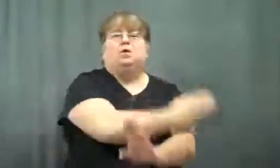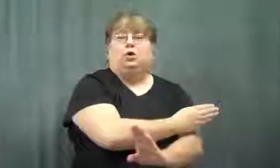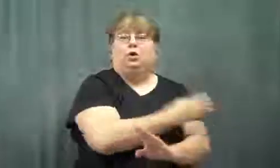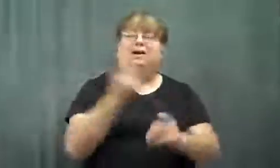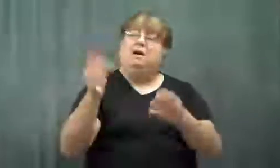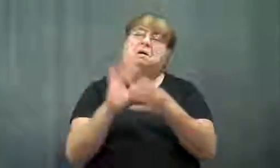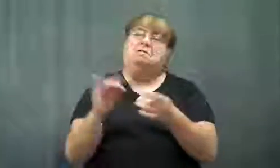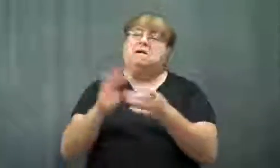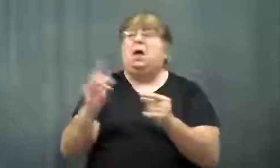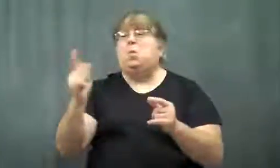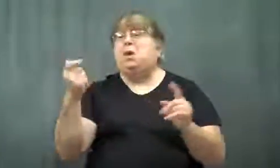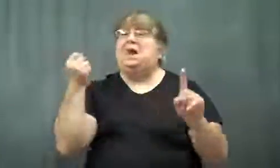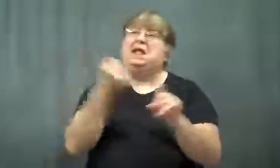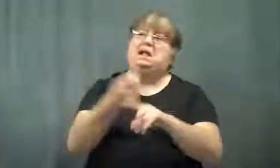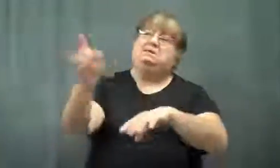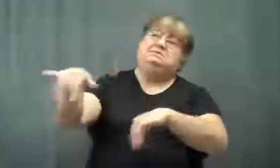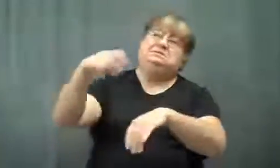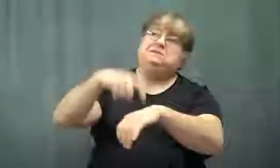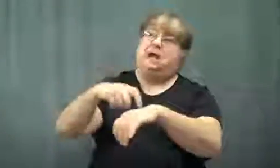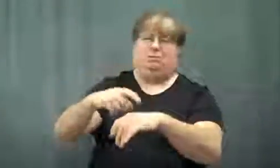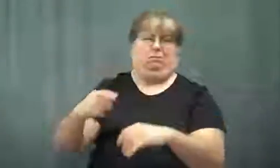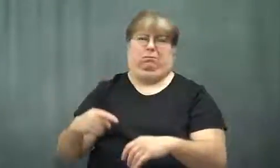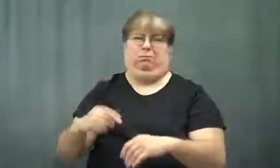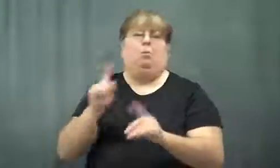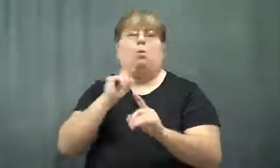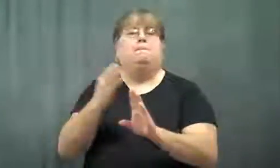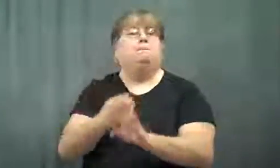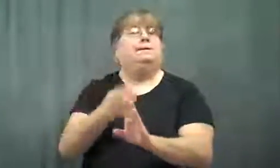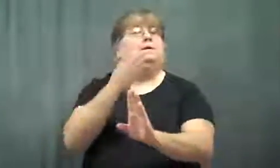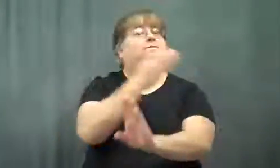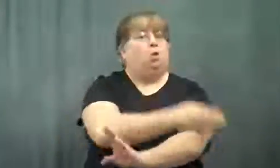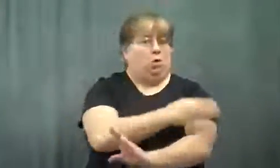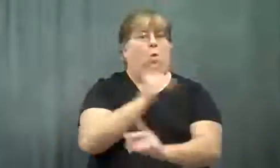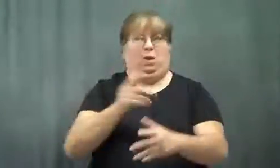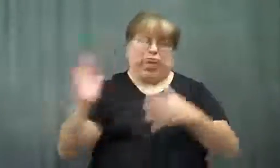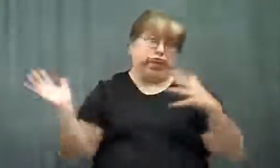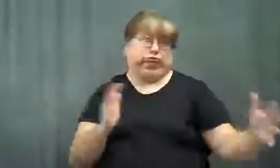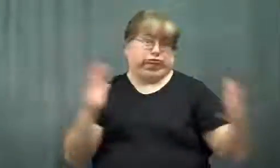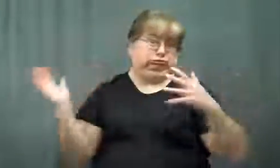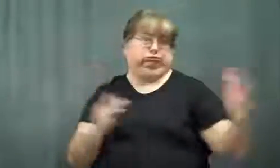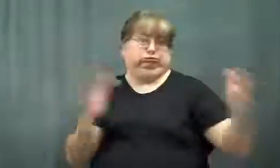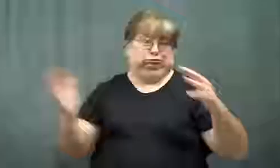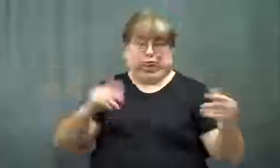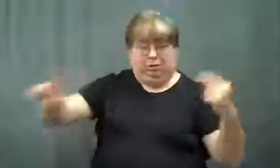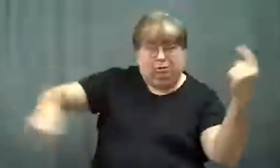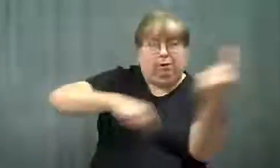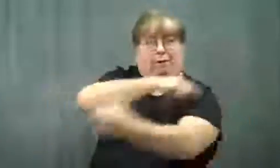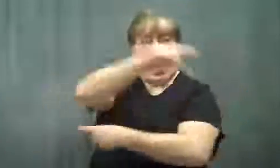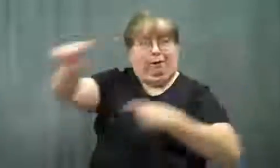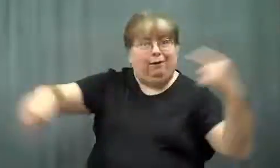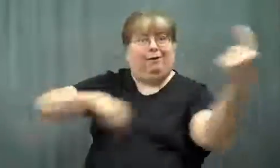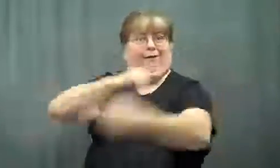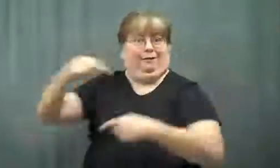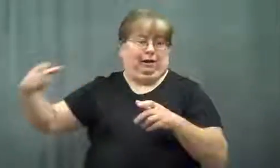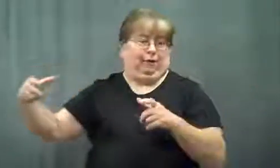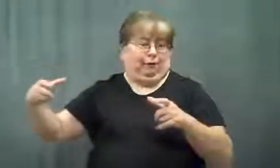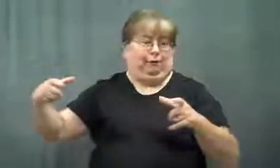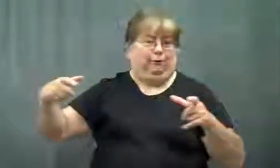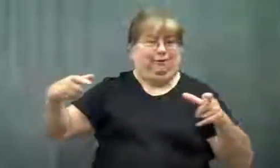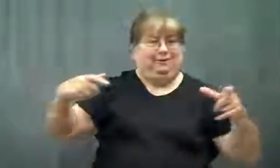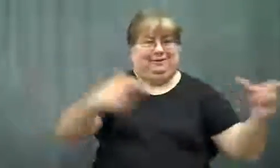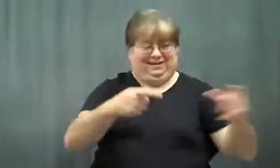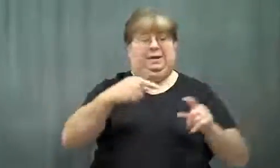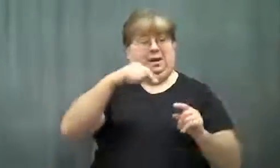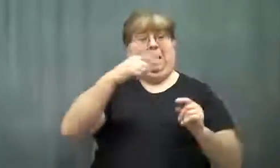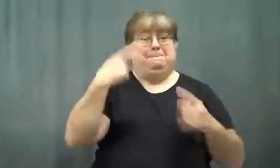If they say that landfall is at a certain time, the winds start before that.